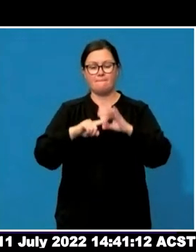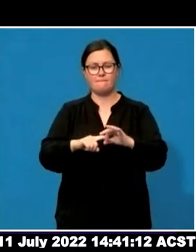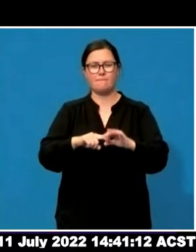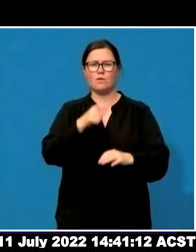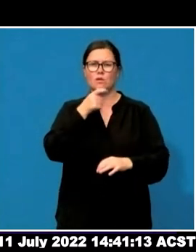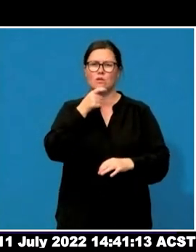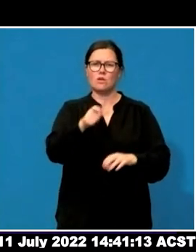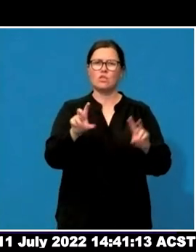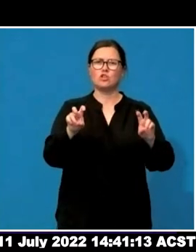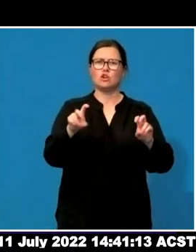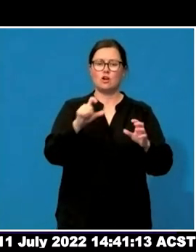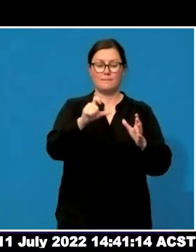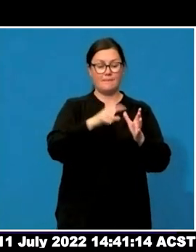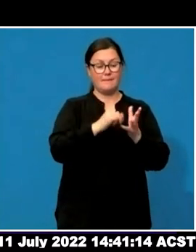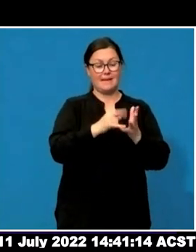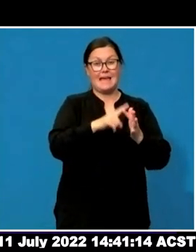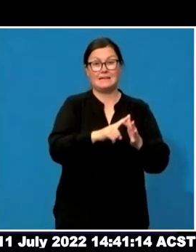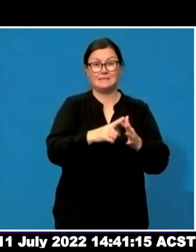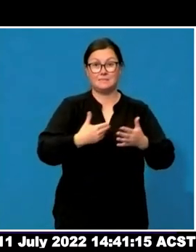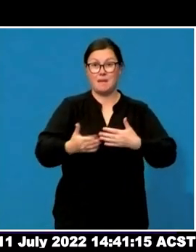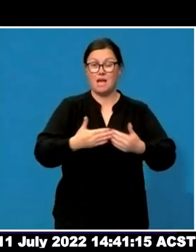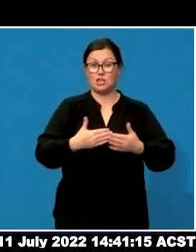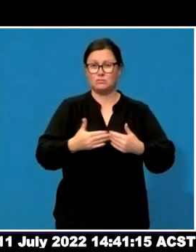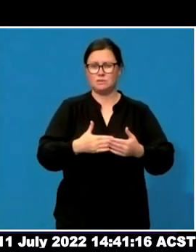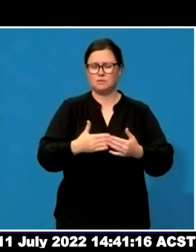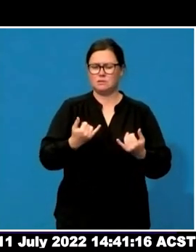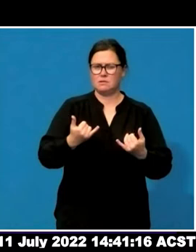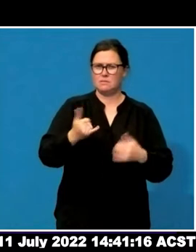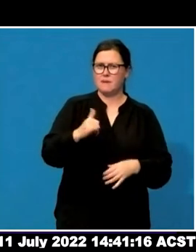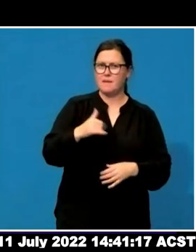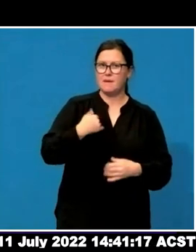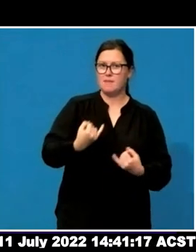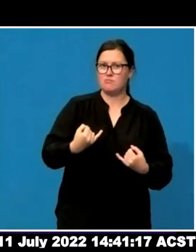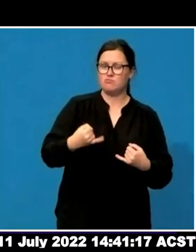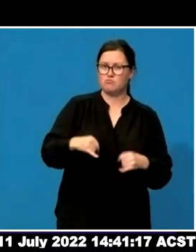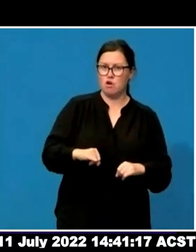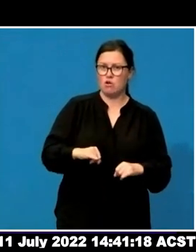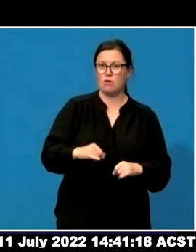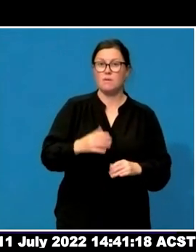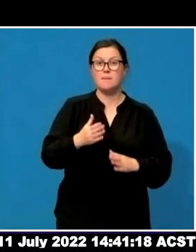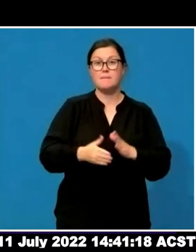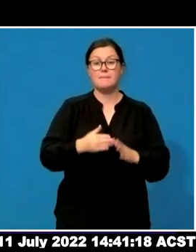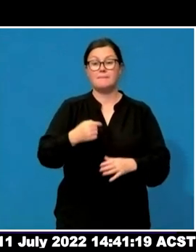are you saying that players in the system at the moment might make well-intentioned